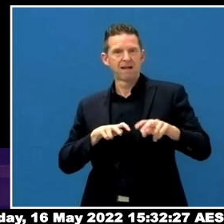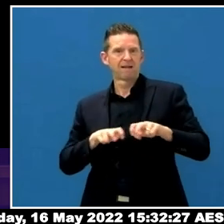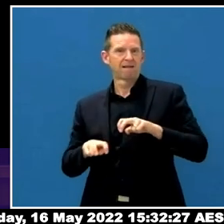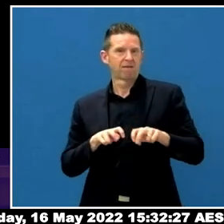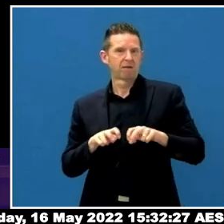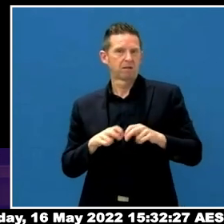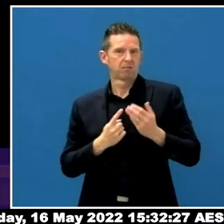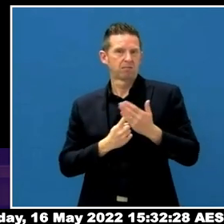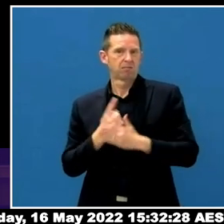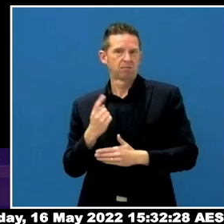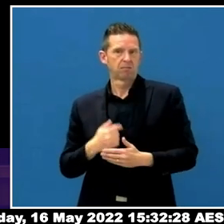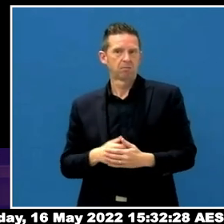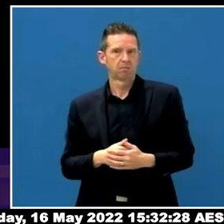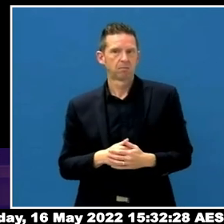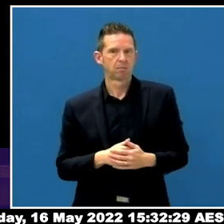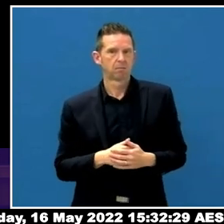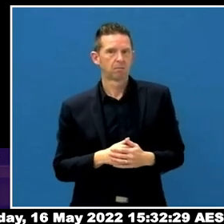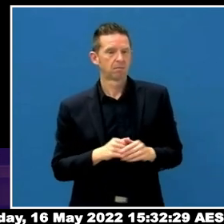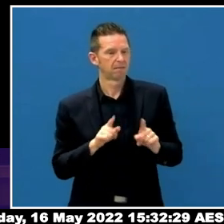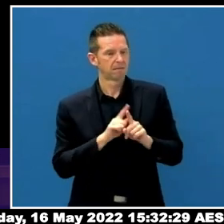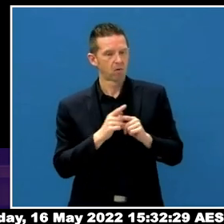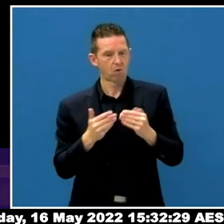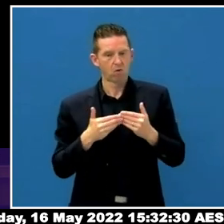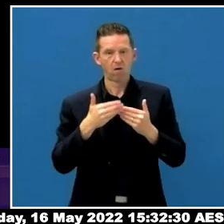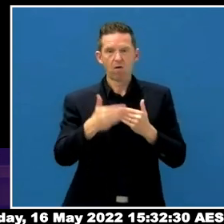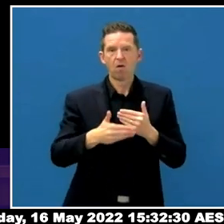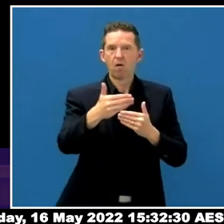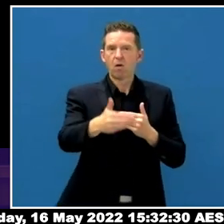Yeah, basically like that.